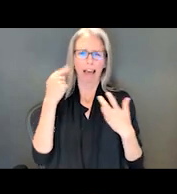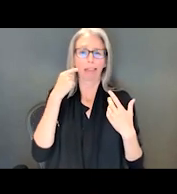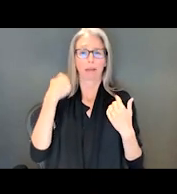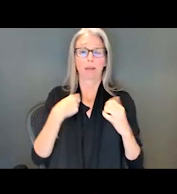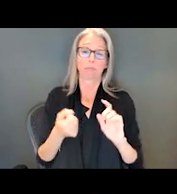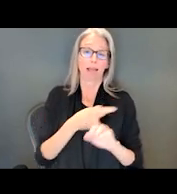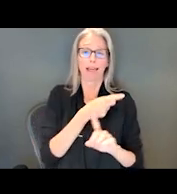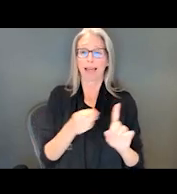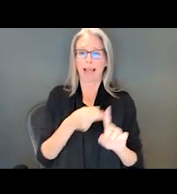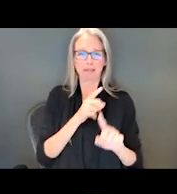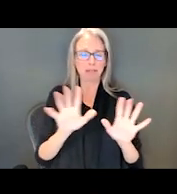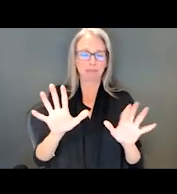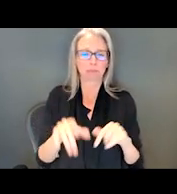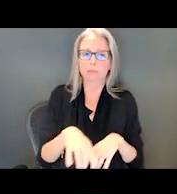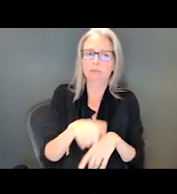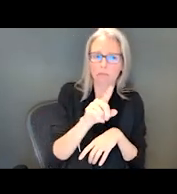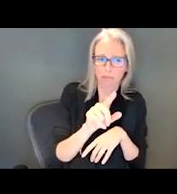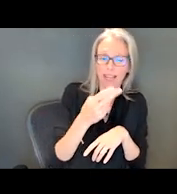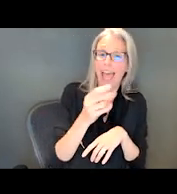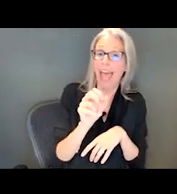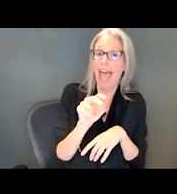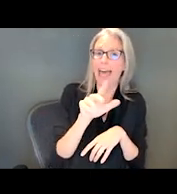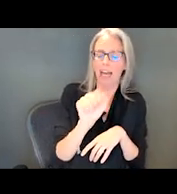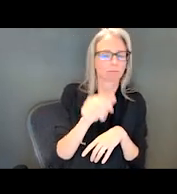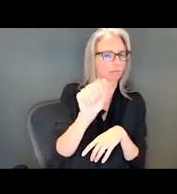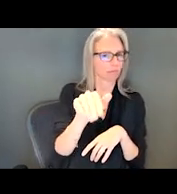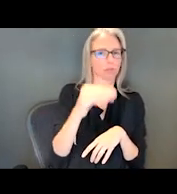I'm at our conference, but it's definitely something that we want to. Be one of the,